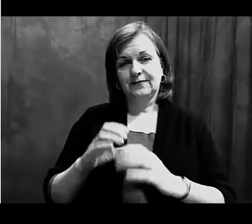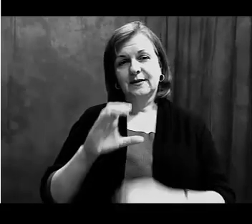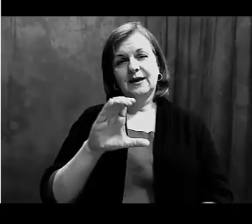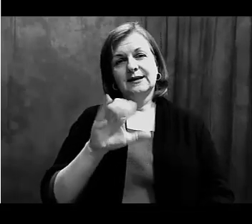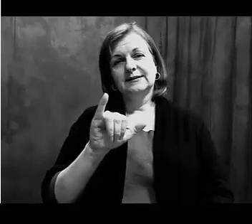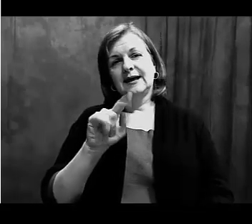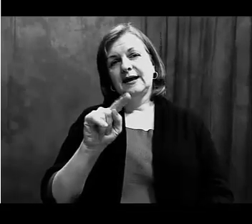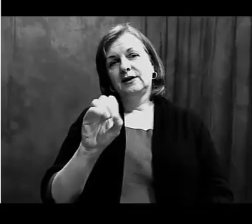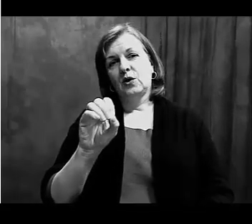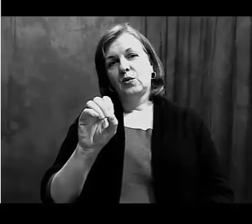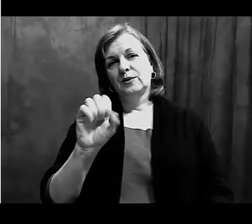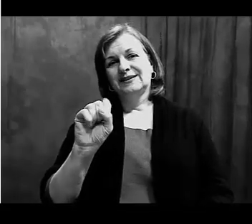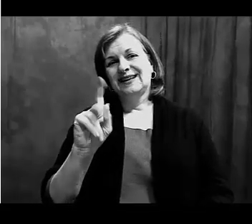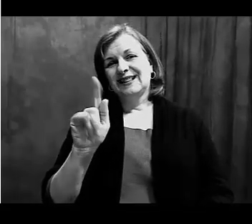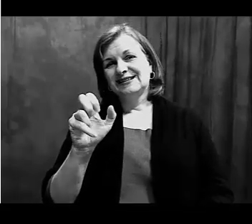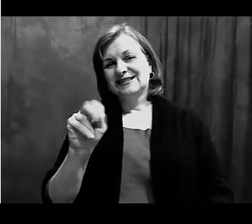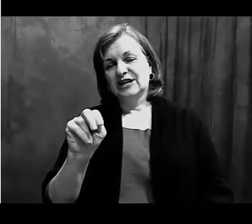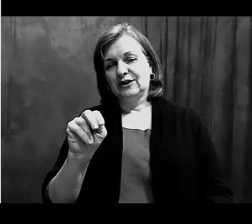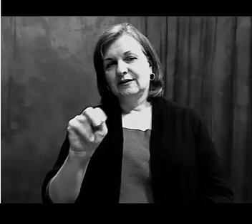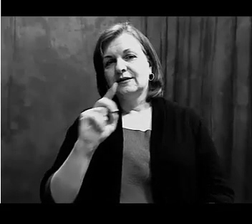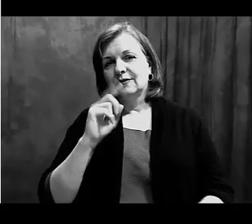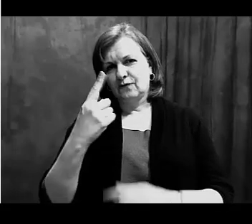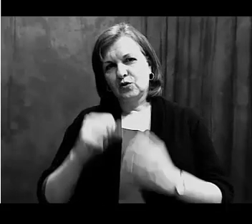so the cytoskeleton we mentioned is for support - "cyto" remember is